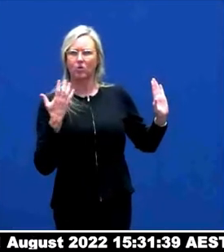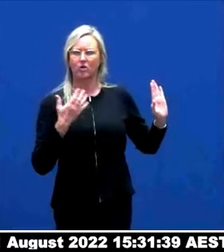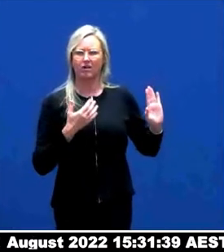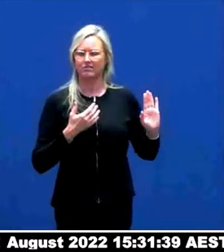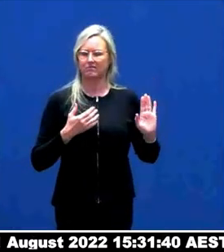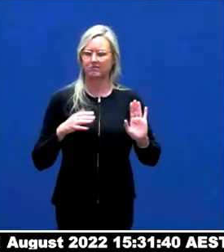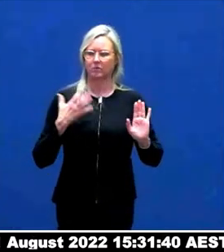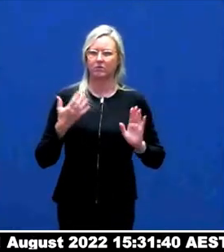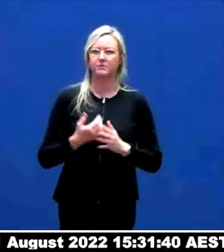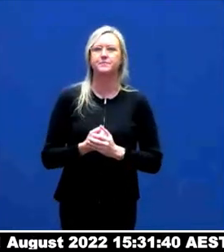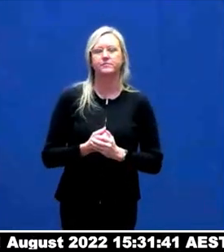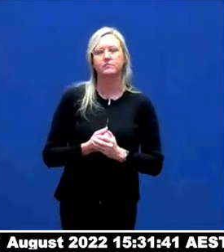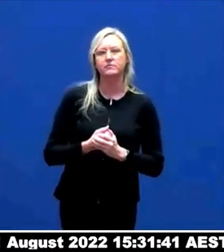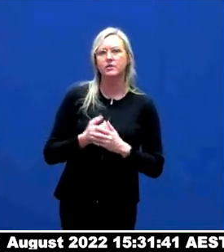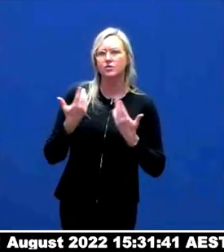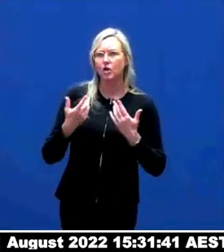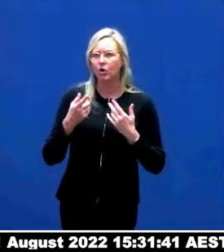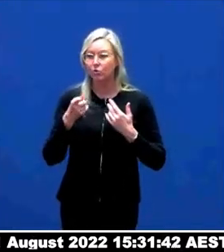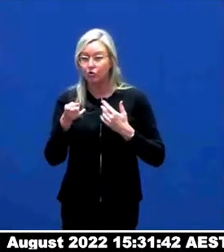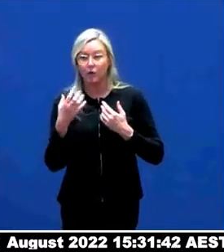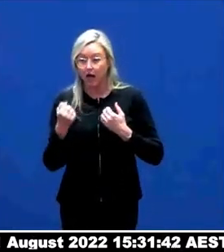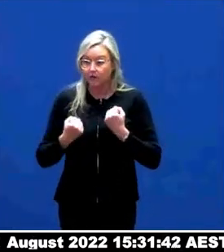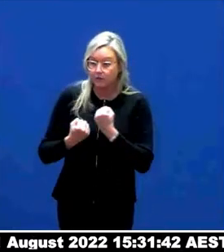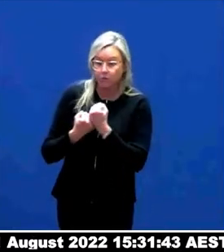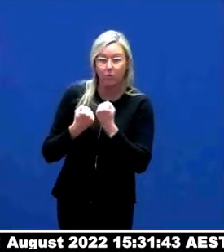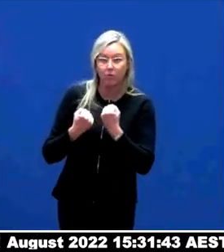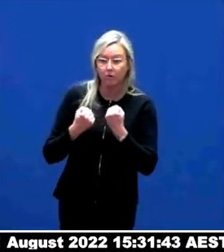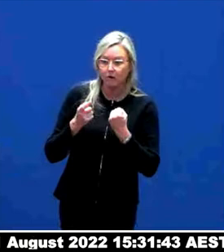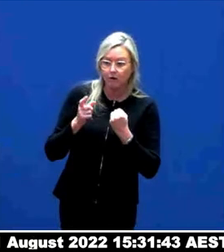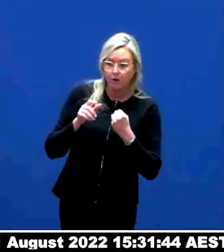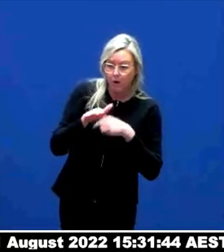'DAVE': Not into it. MS EASTMAN: So what sort of supports are around? Is there local community or neighbourhood supports?